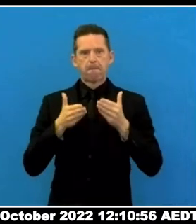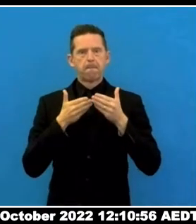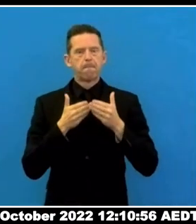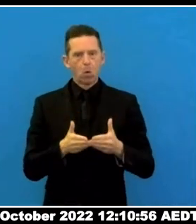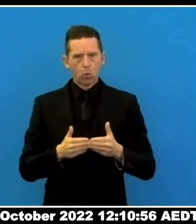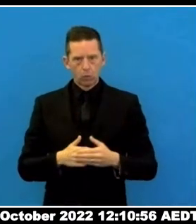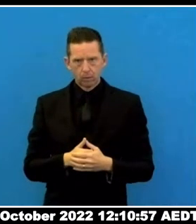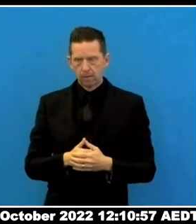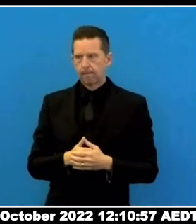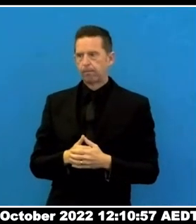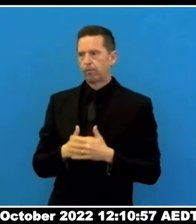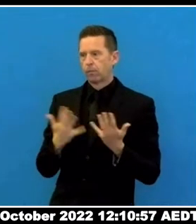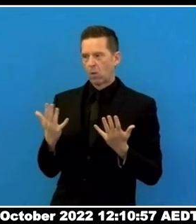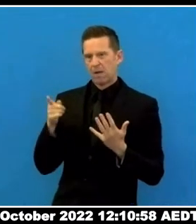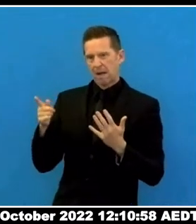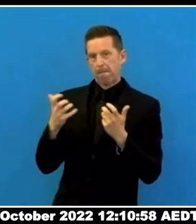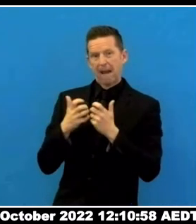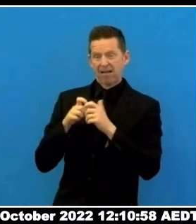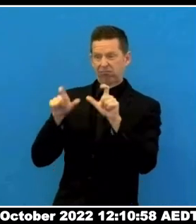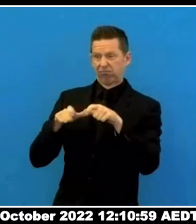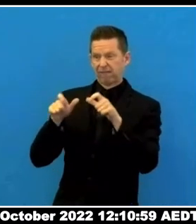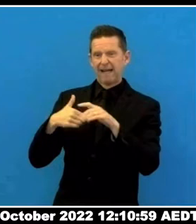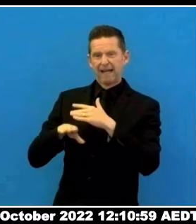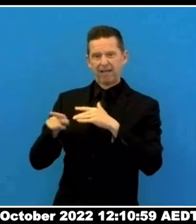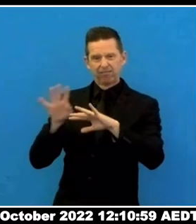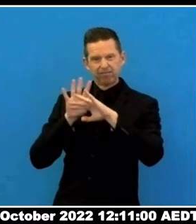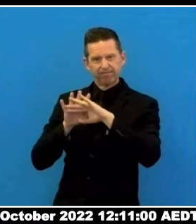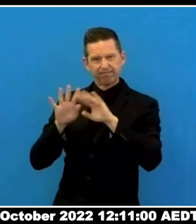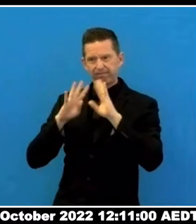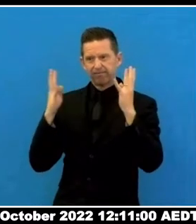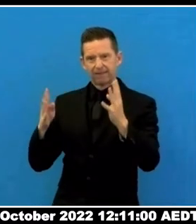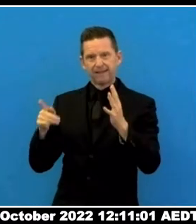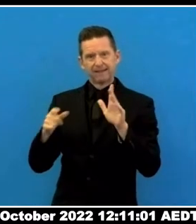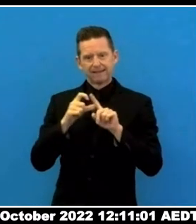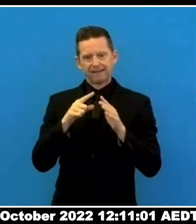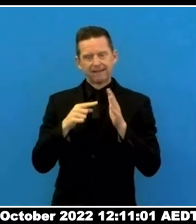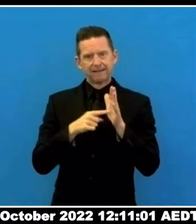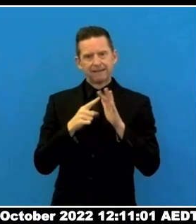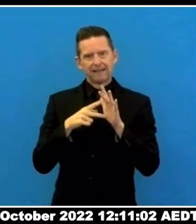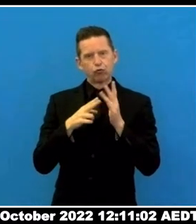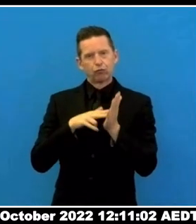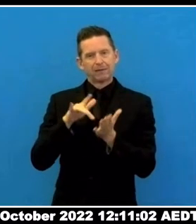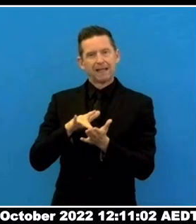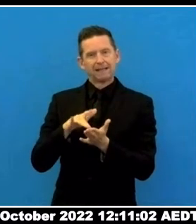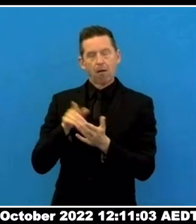They have often spent years in detention centres, and it has taken a very, very long time for their refugee status to be determined.